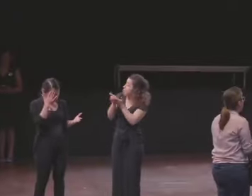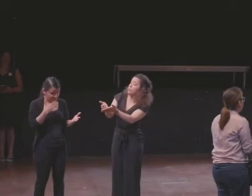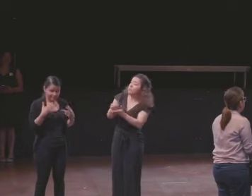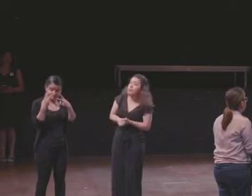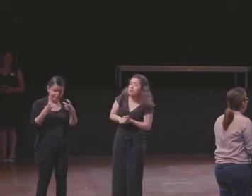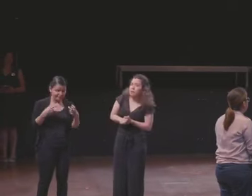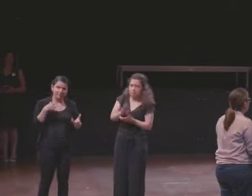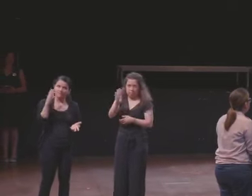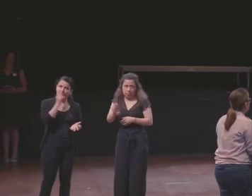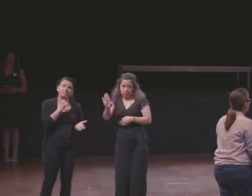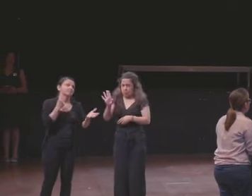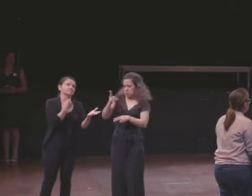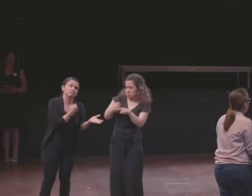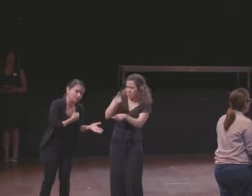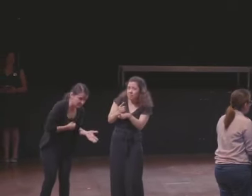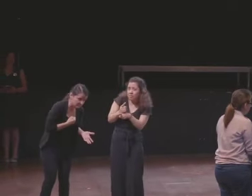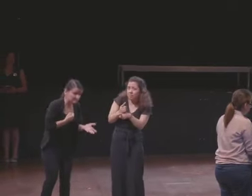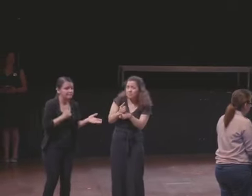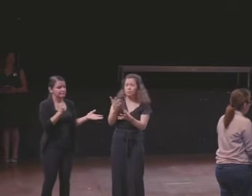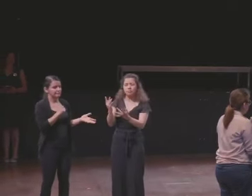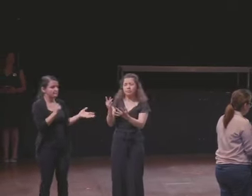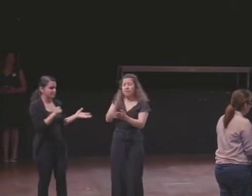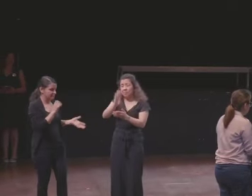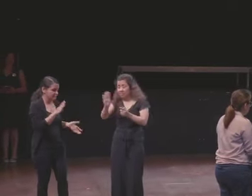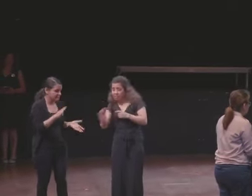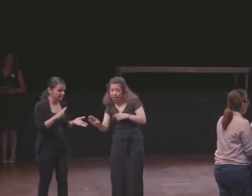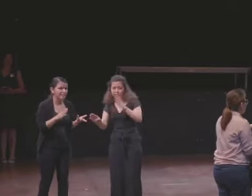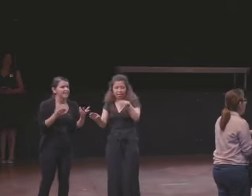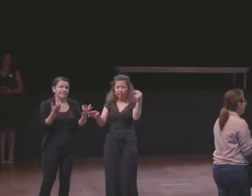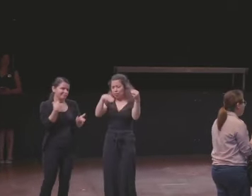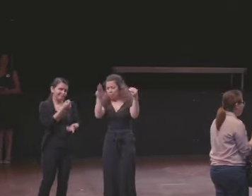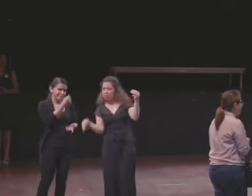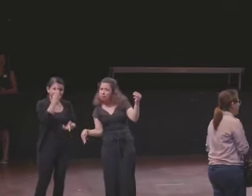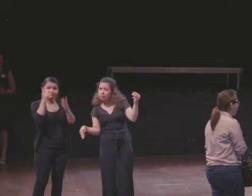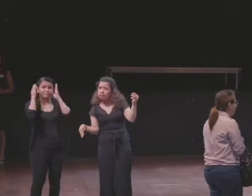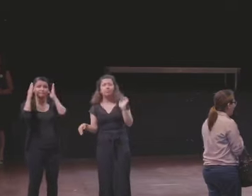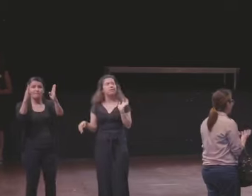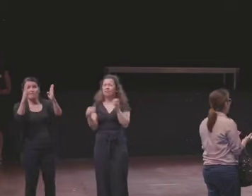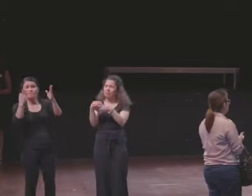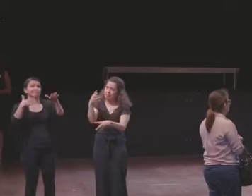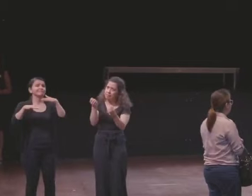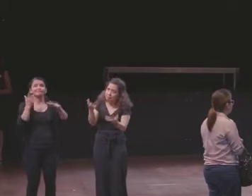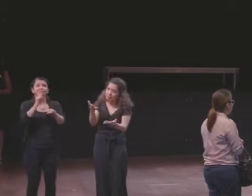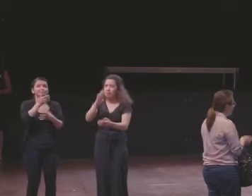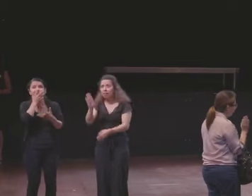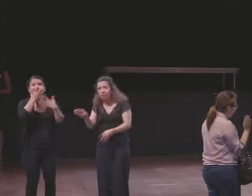my evaluation. - Belinda, that's your name, right? - Oh, yeah, yes. Wait, Belinda Velasquez, Herrera, Montanez, or Granados? No, no, I get it, I get confused myself. - I just didn't expect so many Belindas when I first got here.